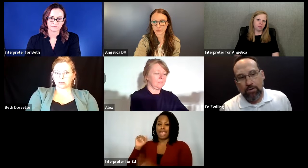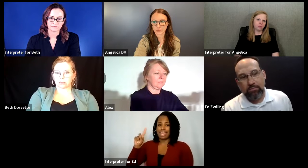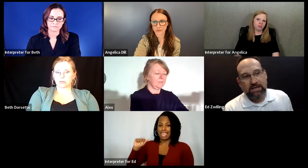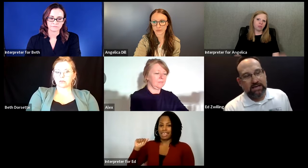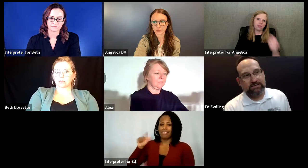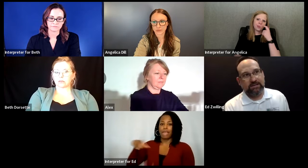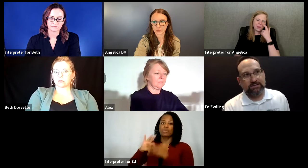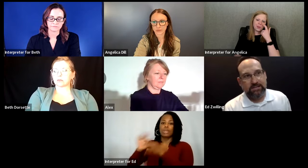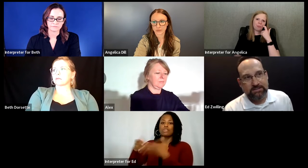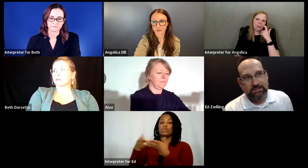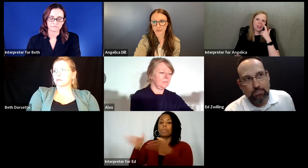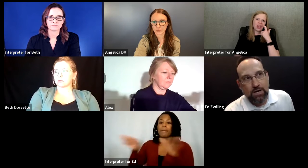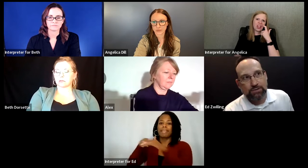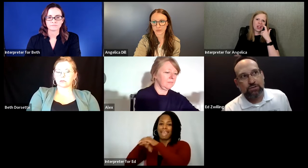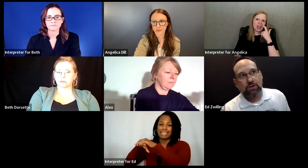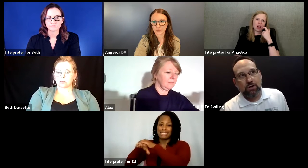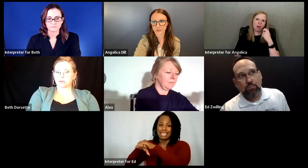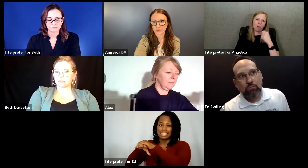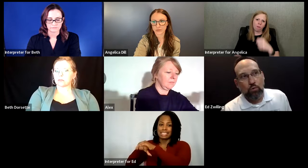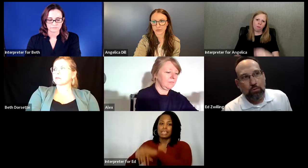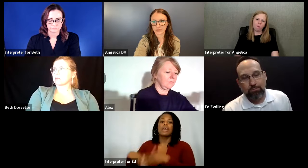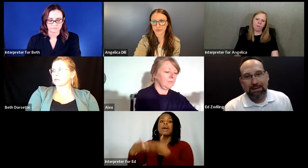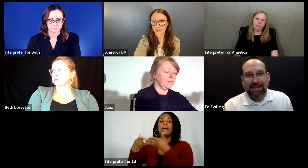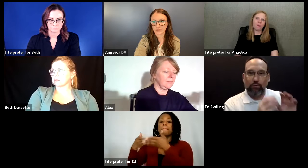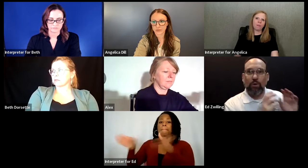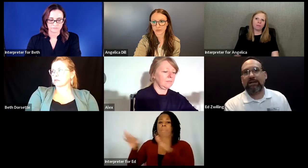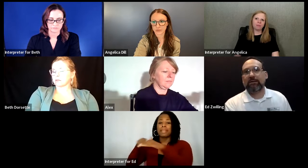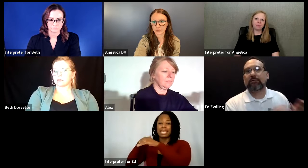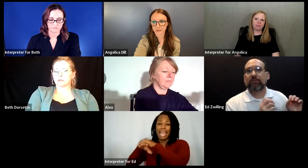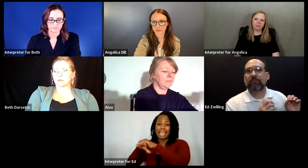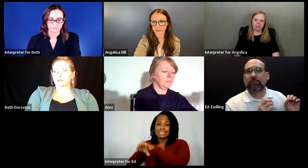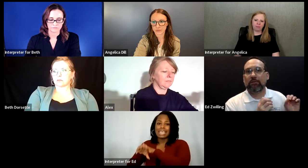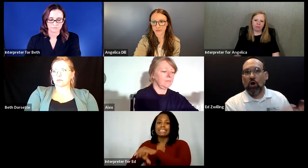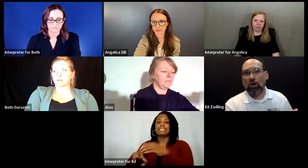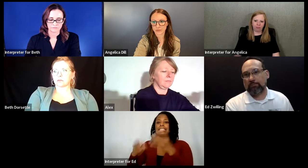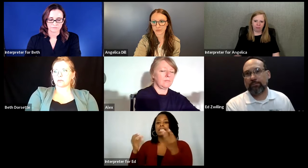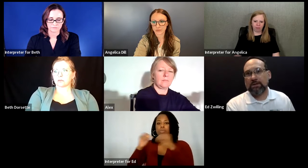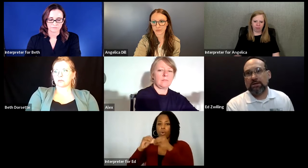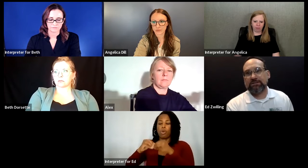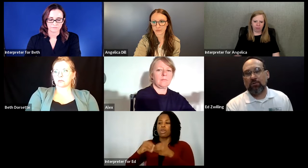And public access is a much more black-and-white law.